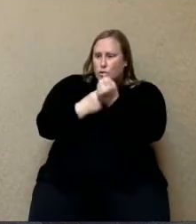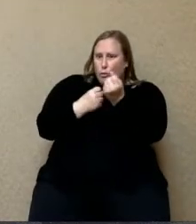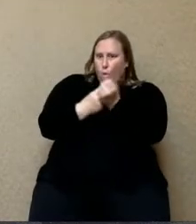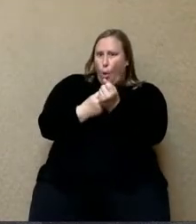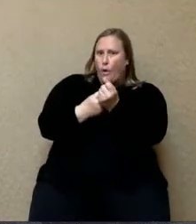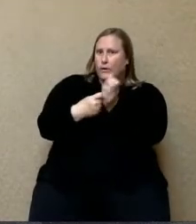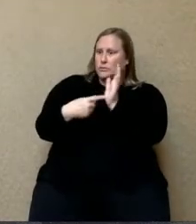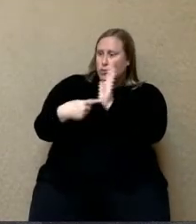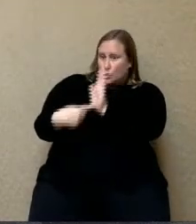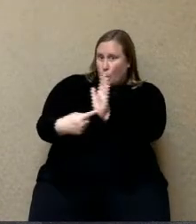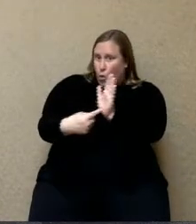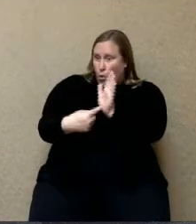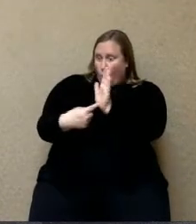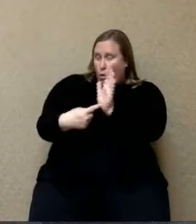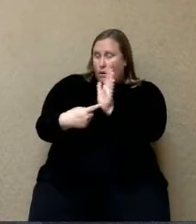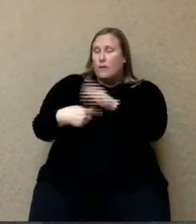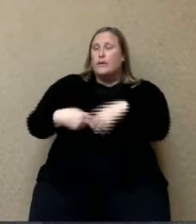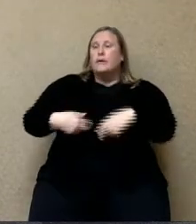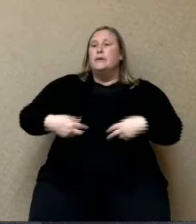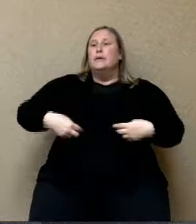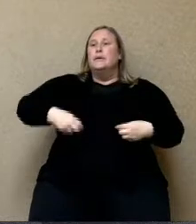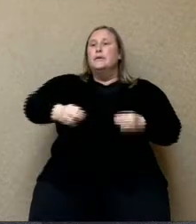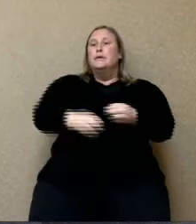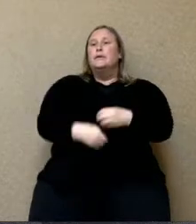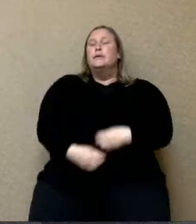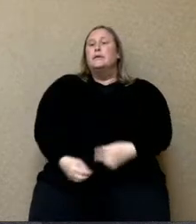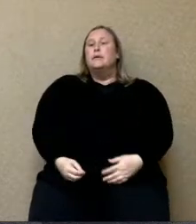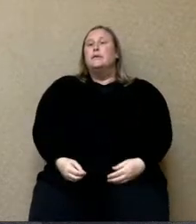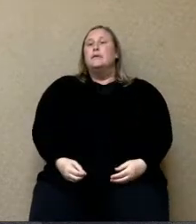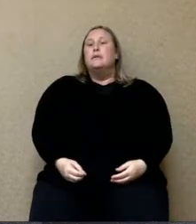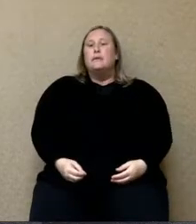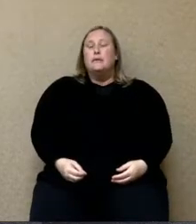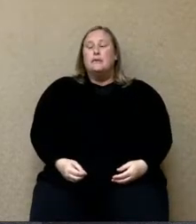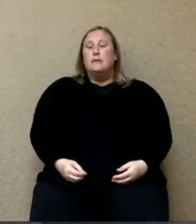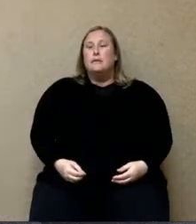their communication needs. All of the members in the first group we brought